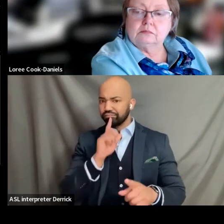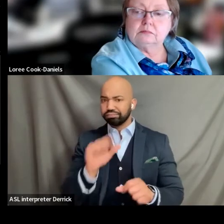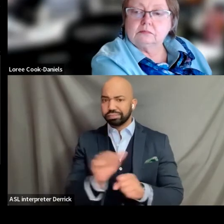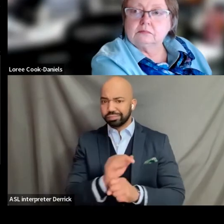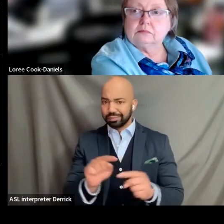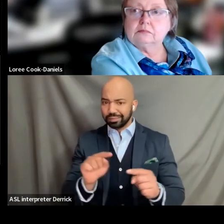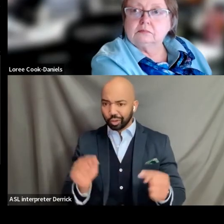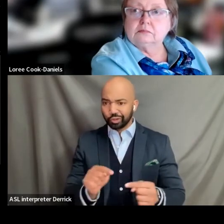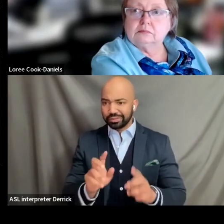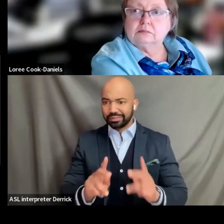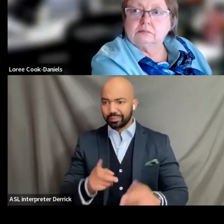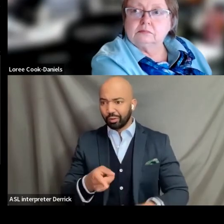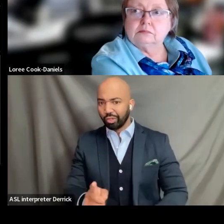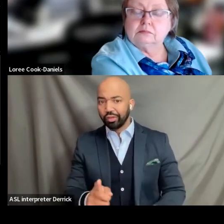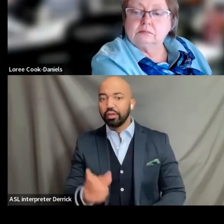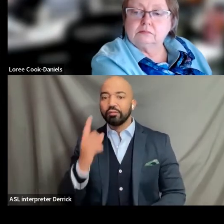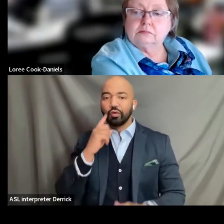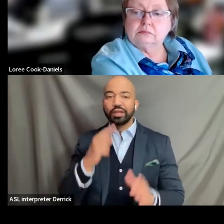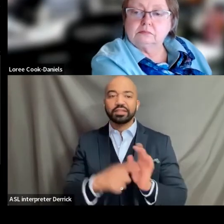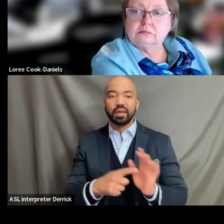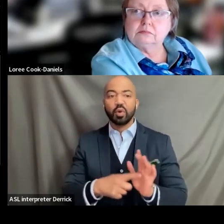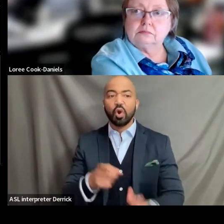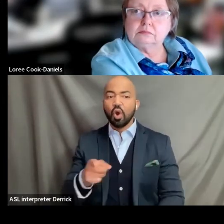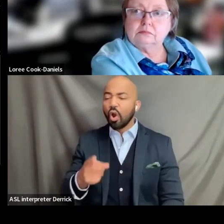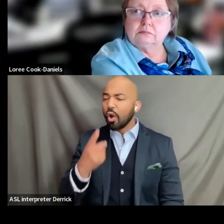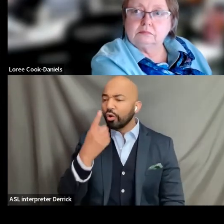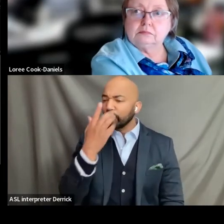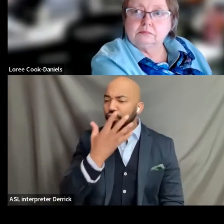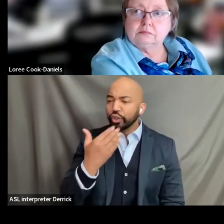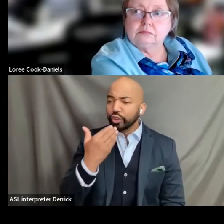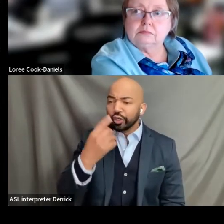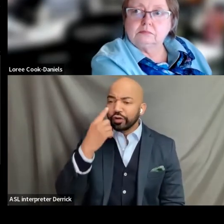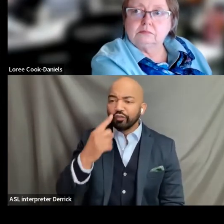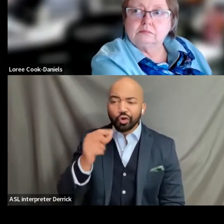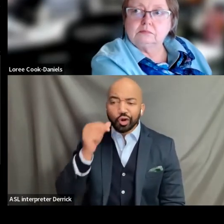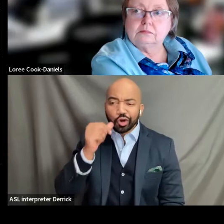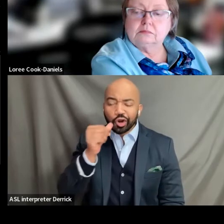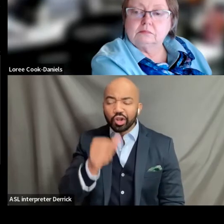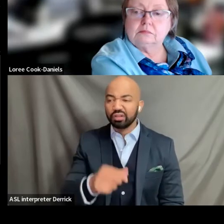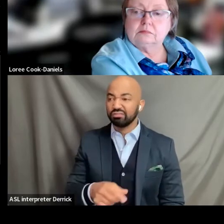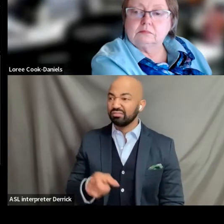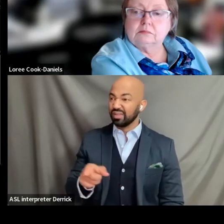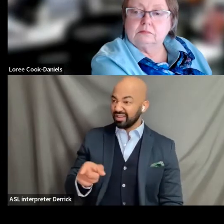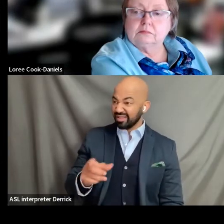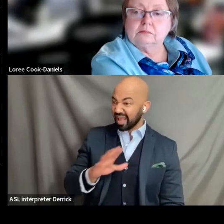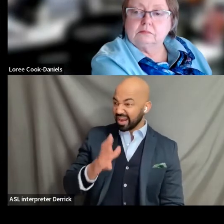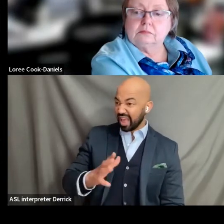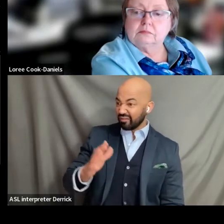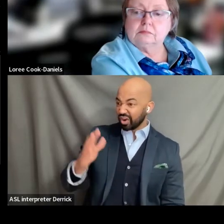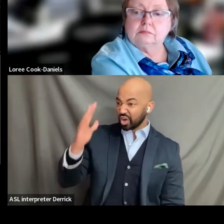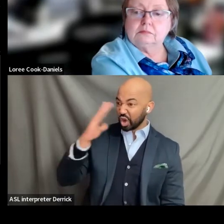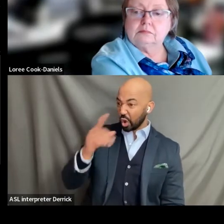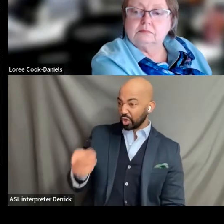Or I would've never known you were trans. Or the little things that are not intended to be hurtful